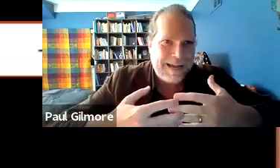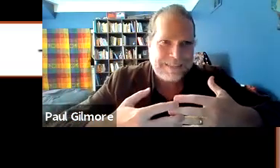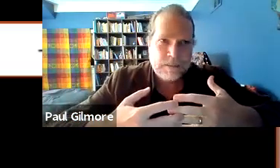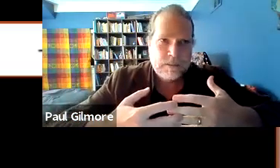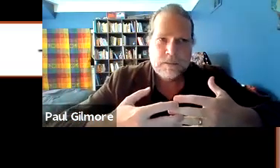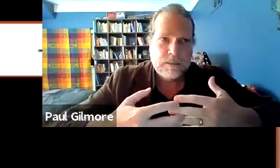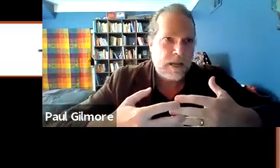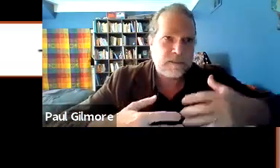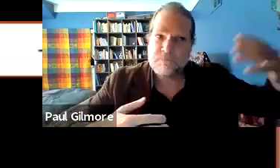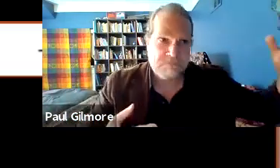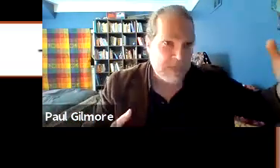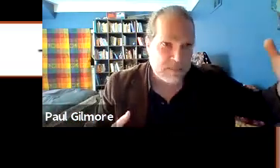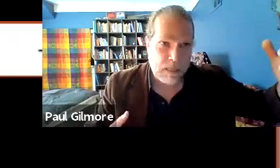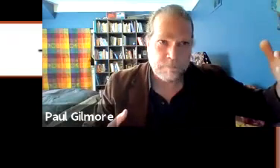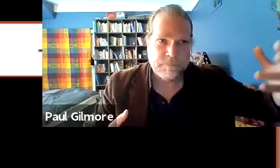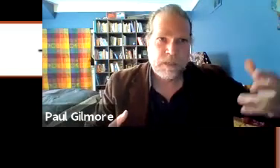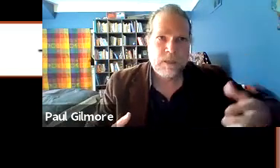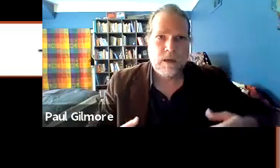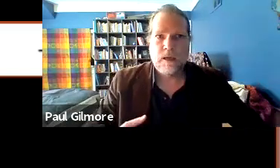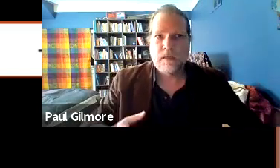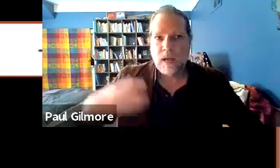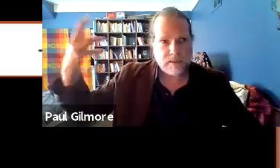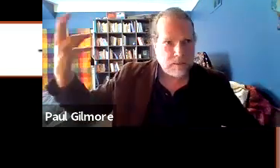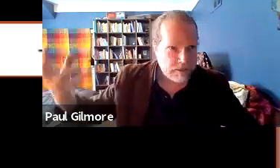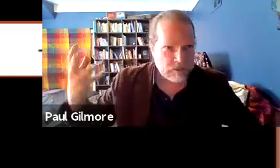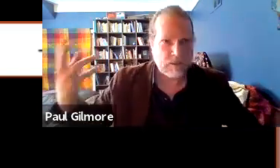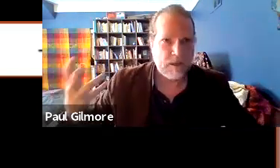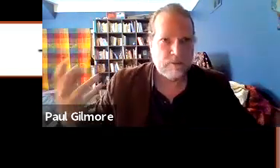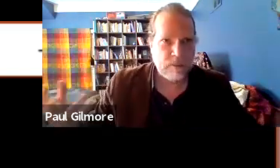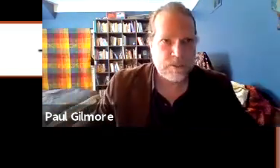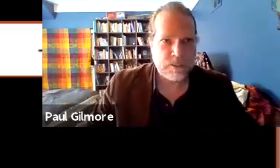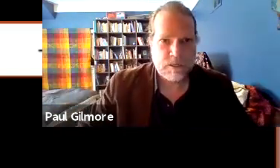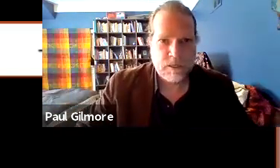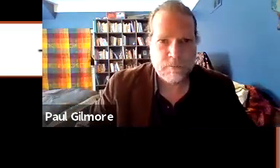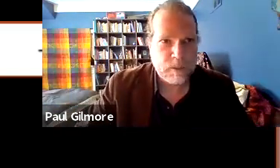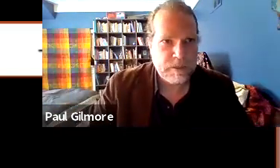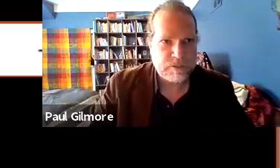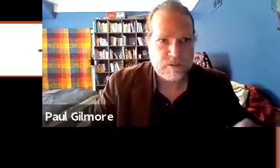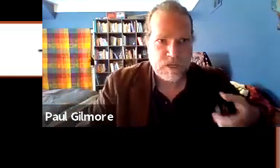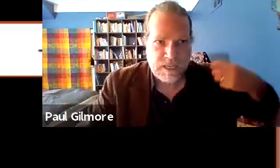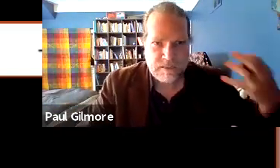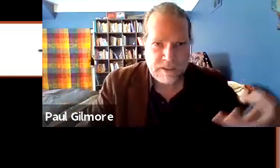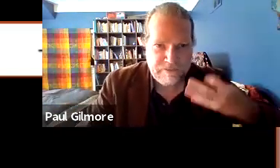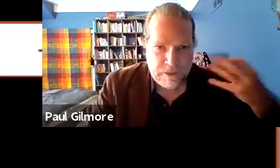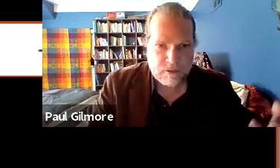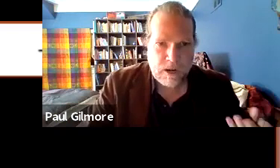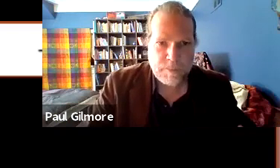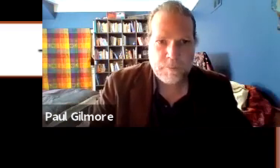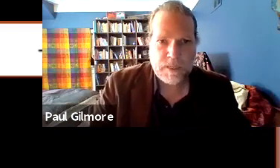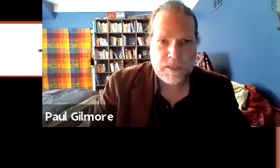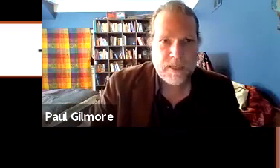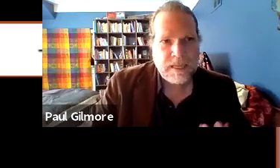not not Islam. Not other religious beliefs. There's again, that fear cropping up again,